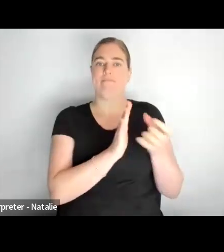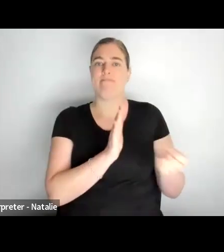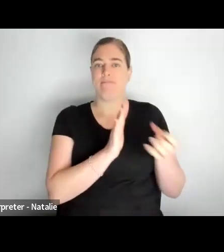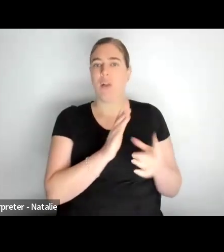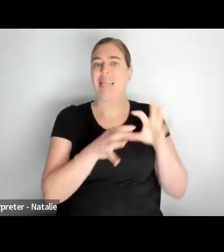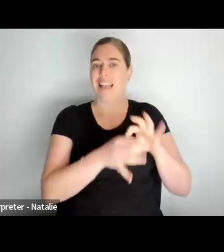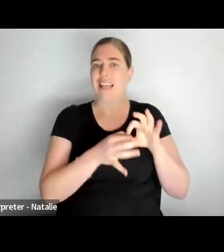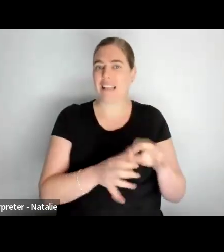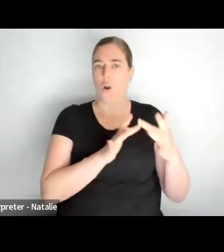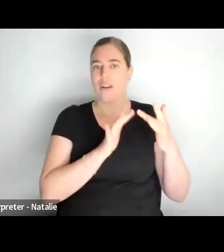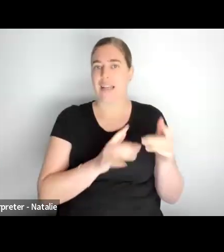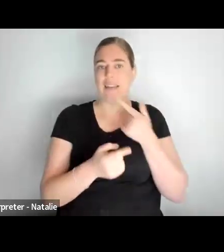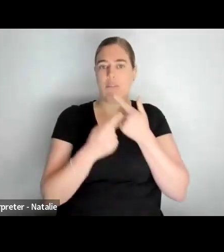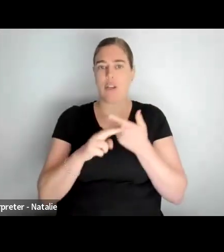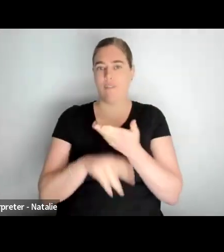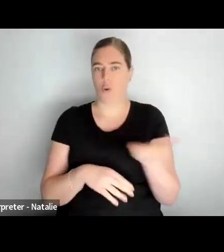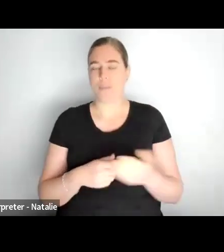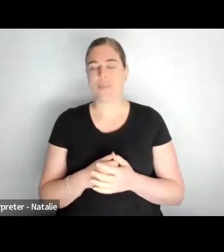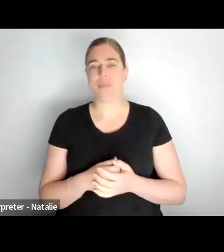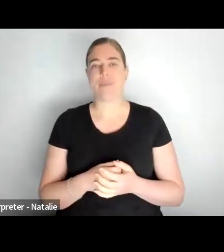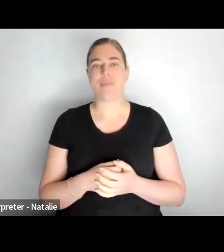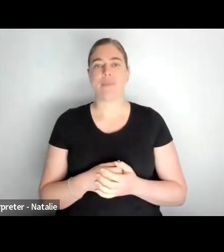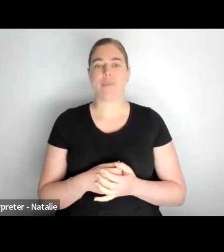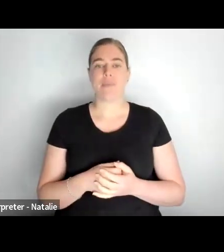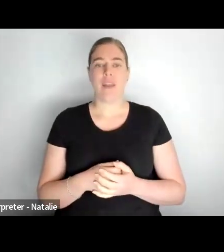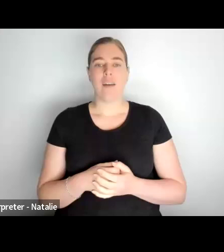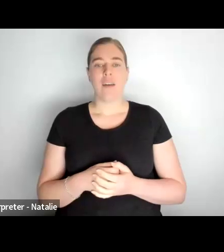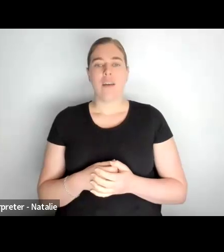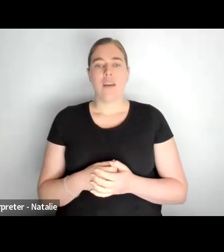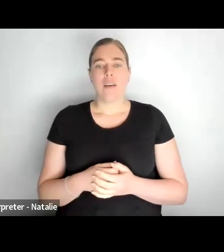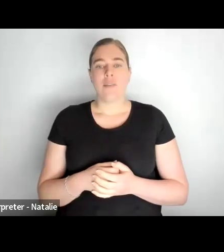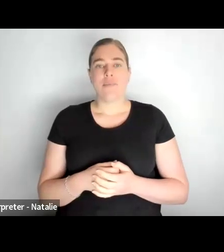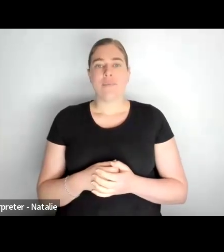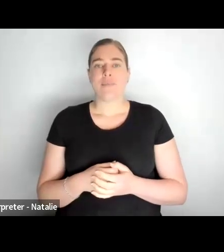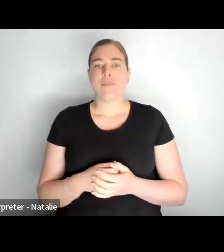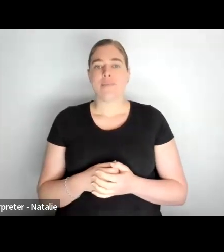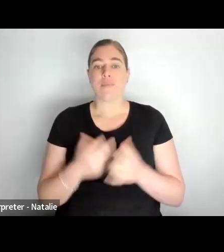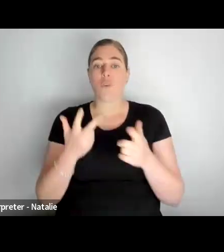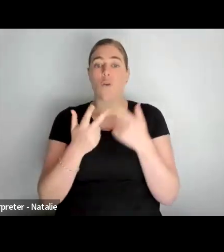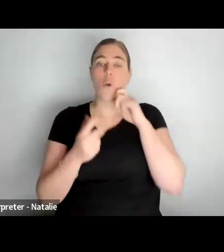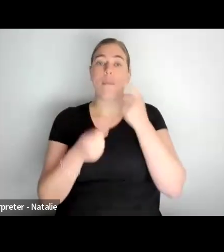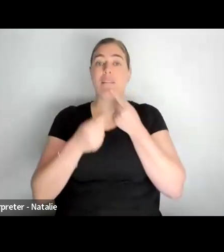contacts for you to reference. There will be some information posted there shortly, and is